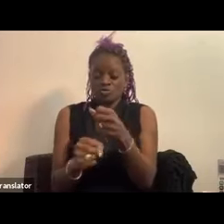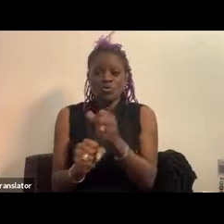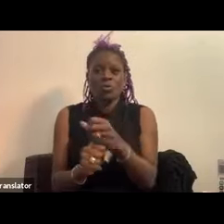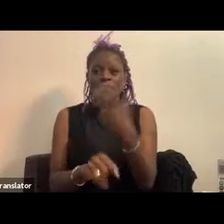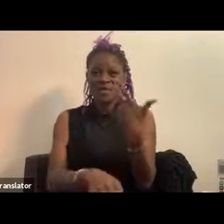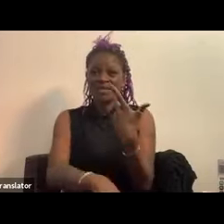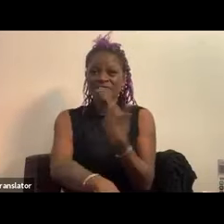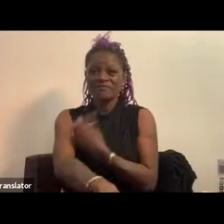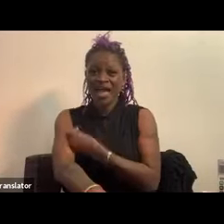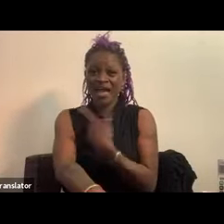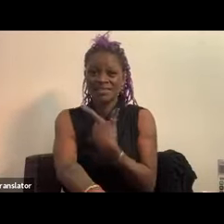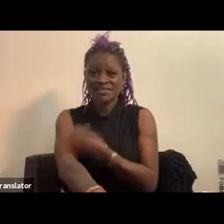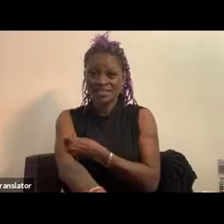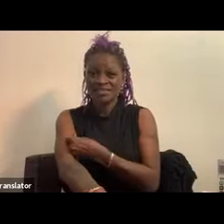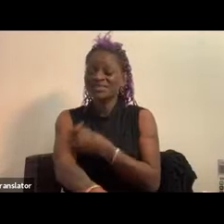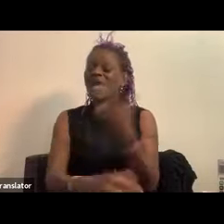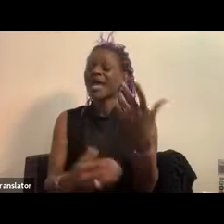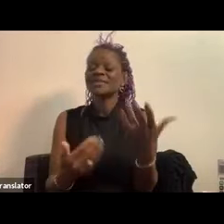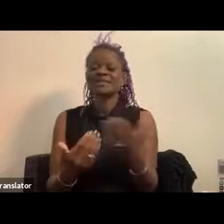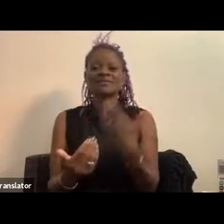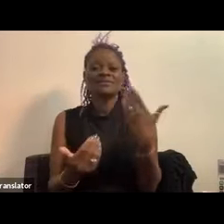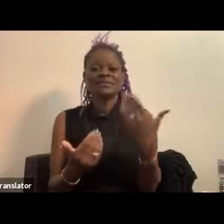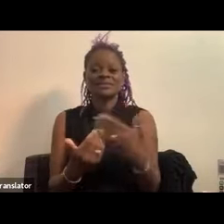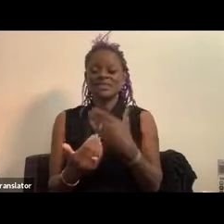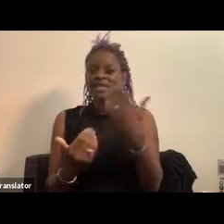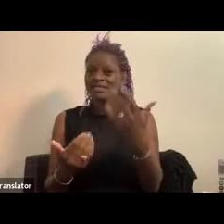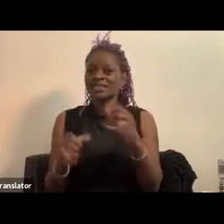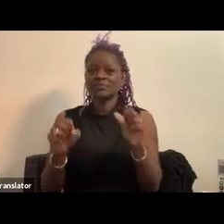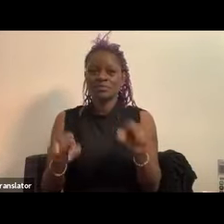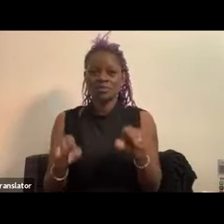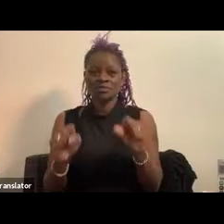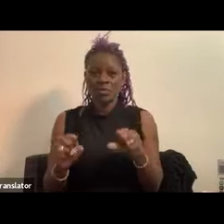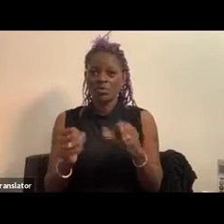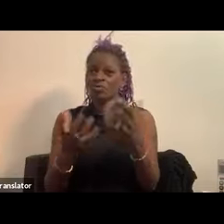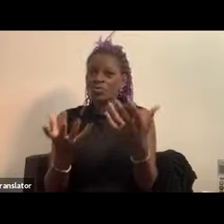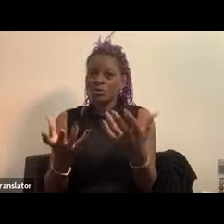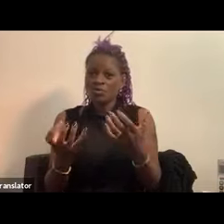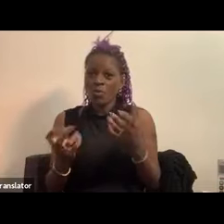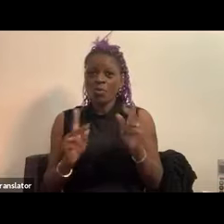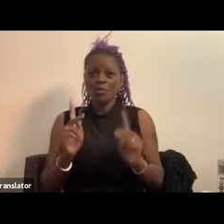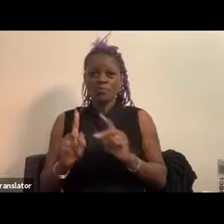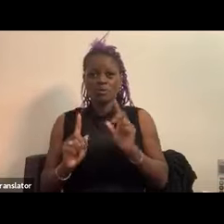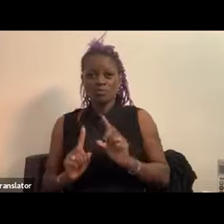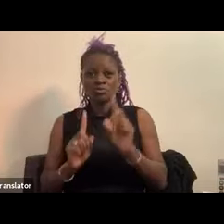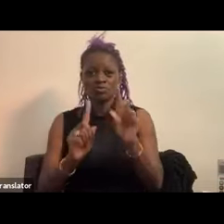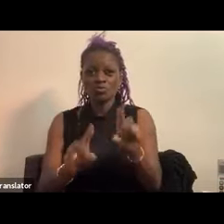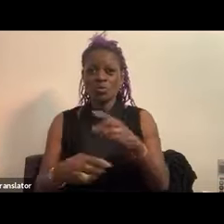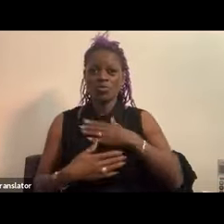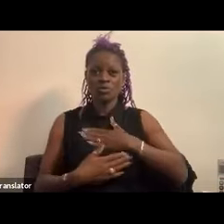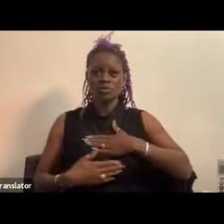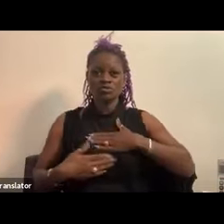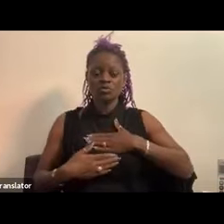where people are and making it possible for residents to enjoy this fun family event and protect themselves against covid-19.